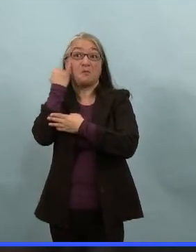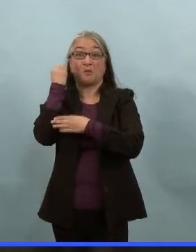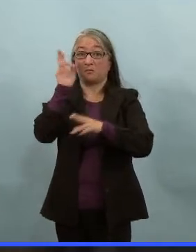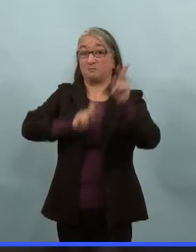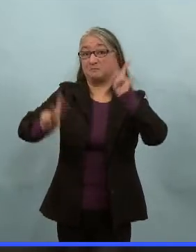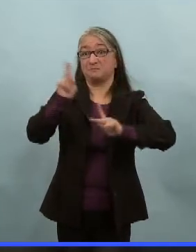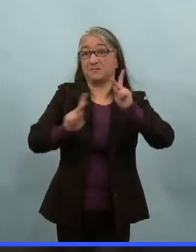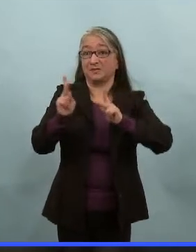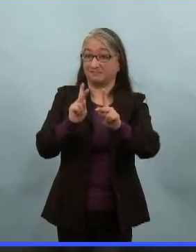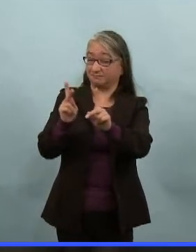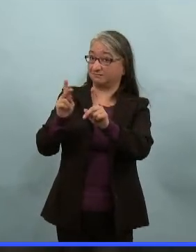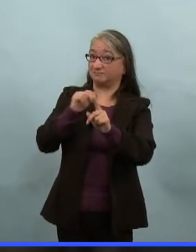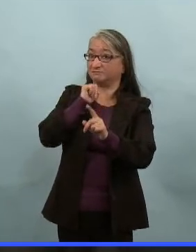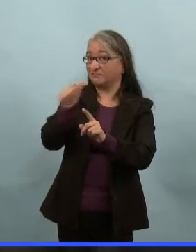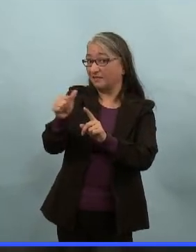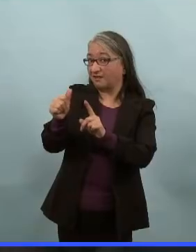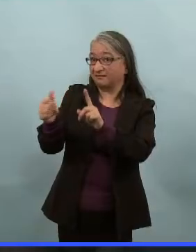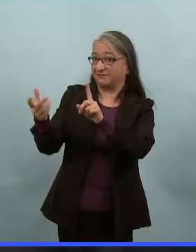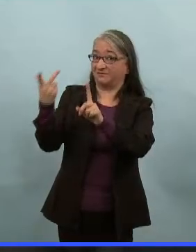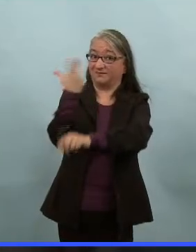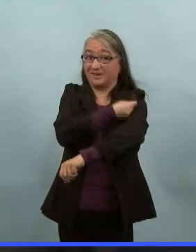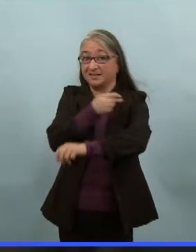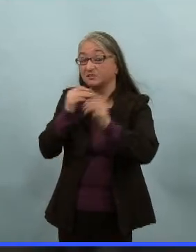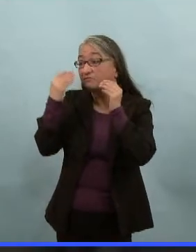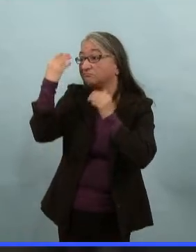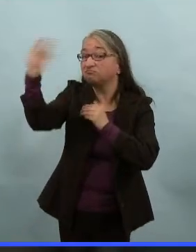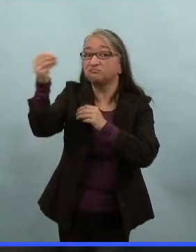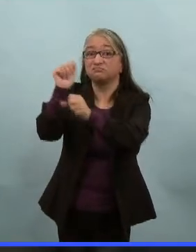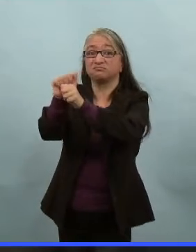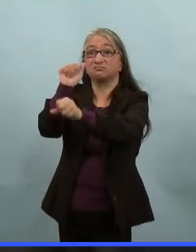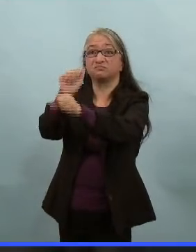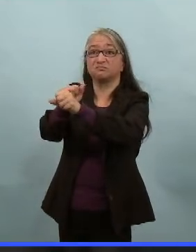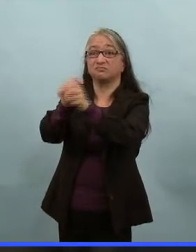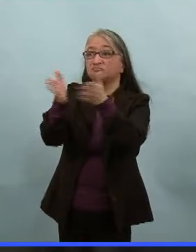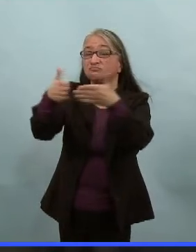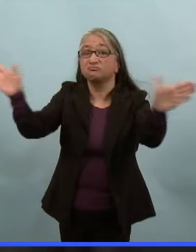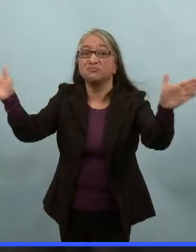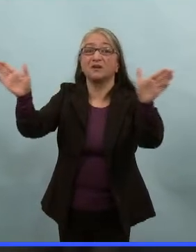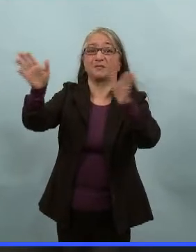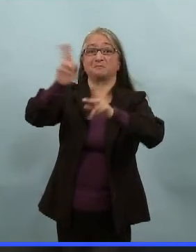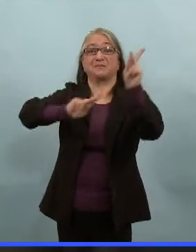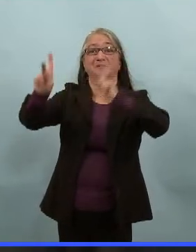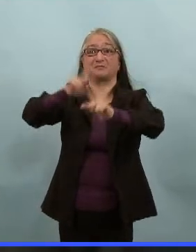coming into workplaces that are public facing or healthcare workers and that's sequential testing